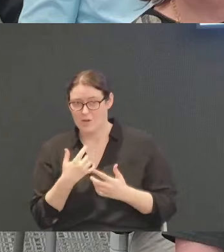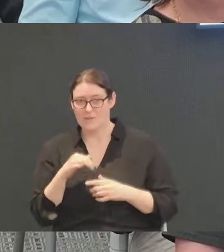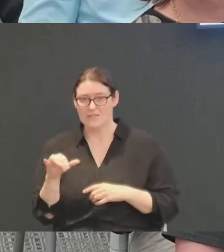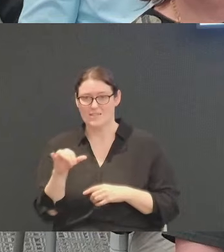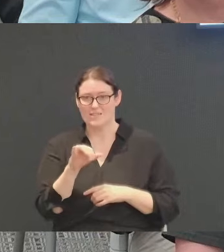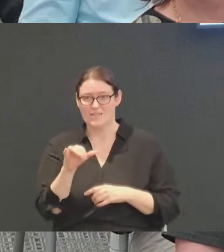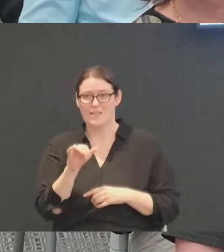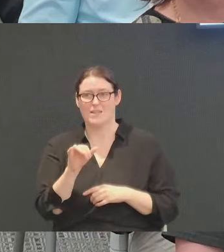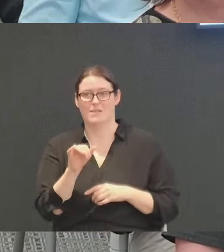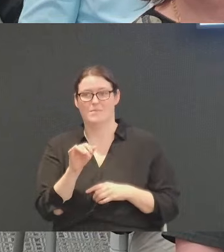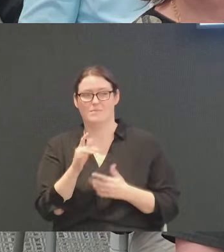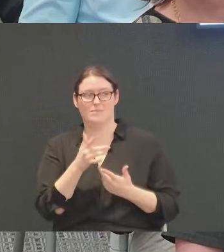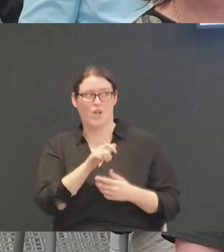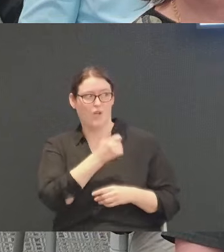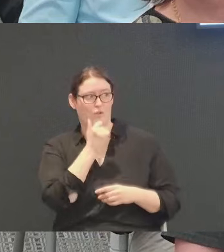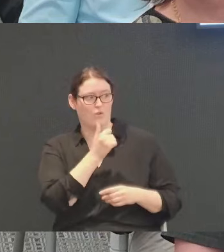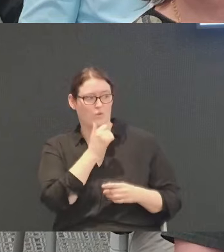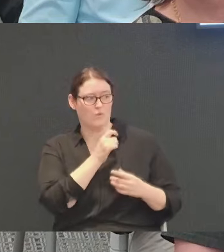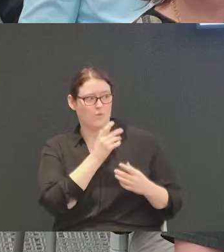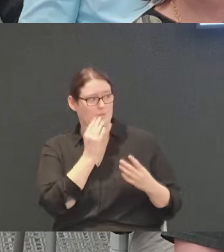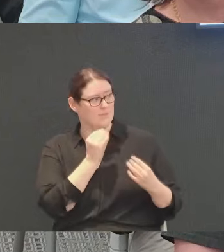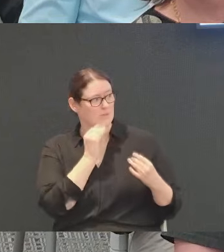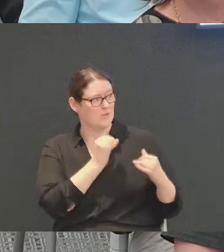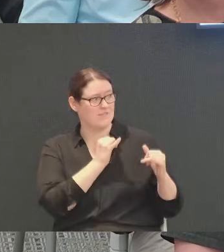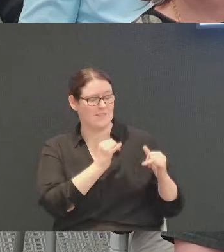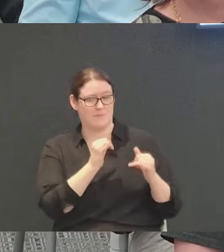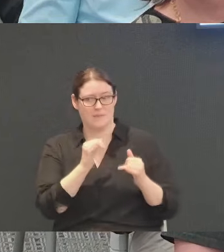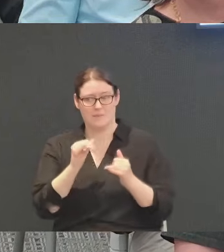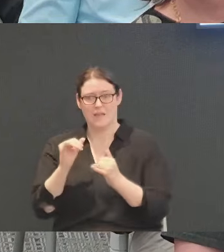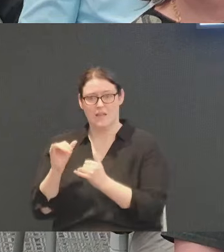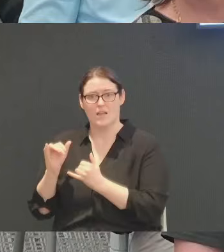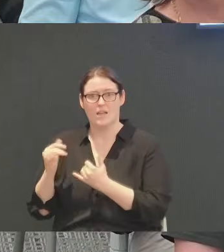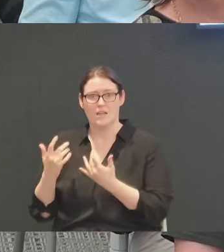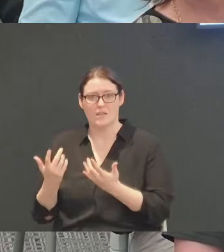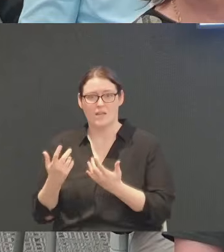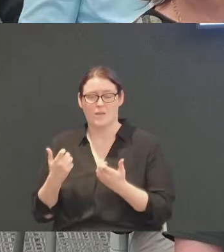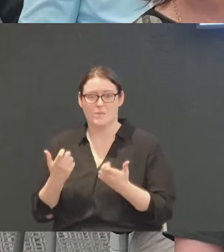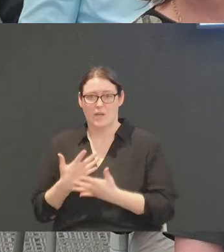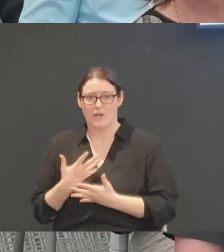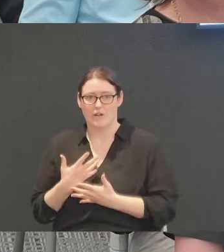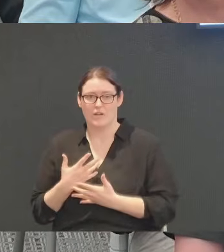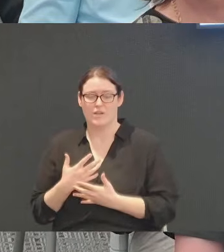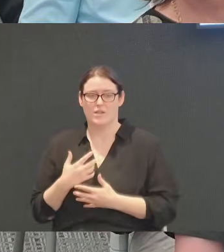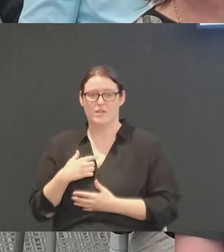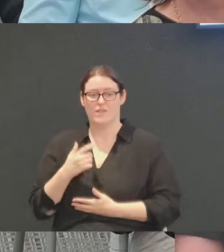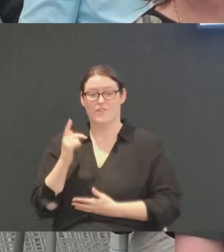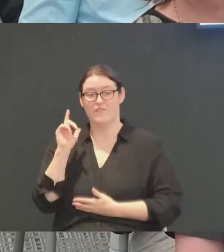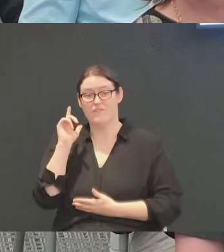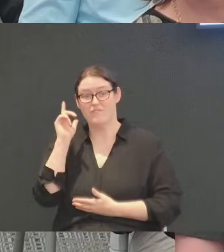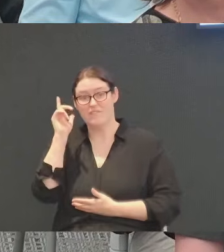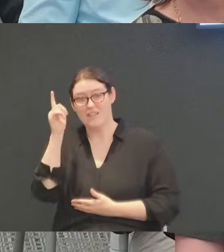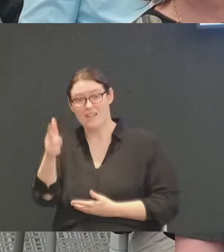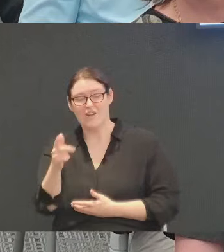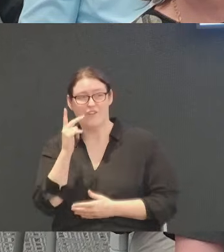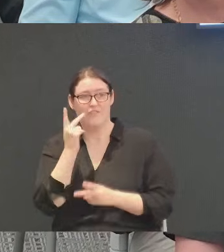girls who had also experienced this in my own county. to later find these girls were also yes